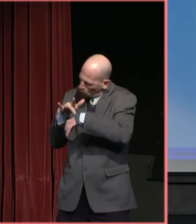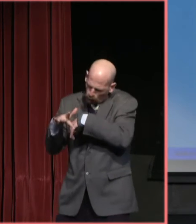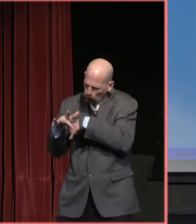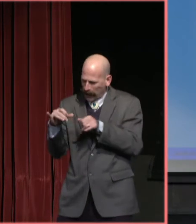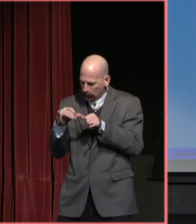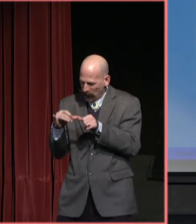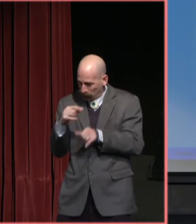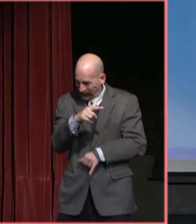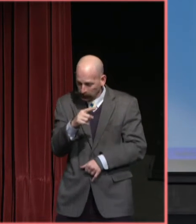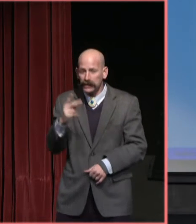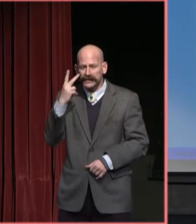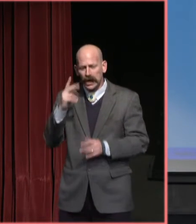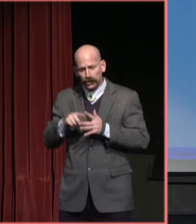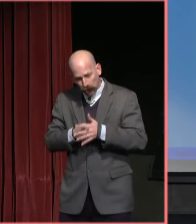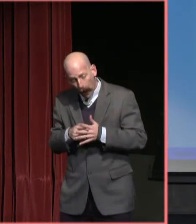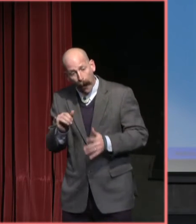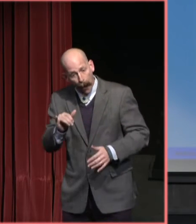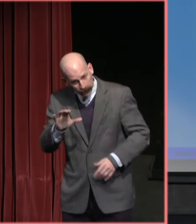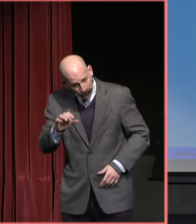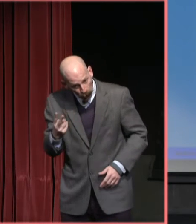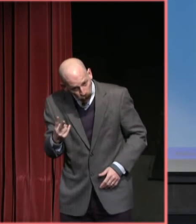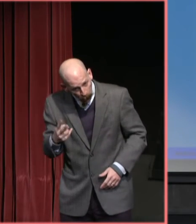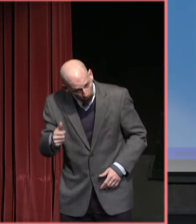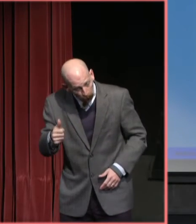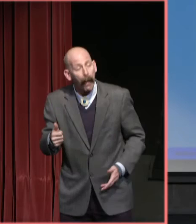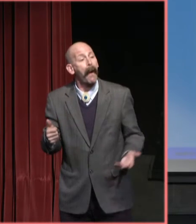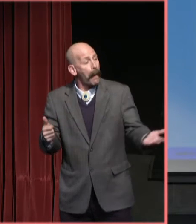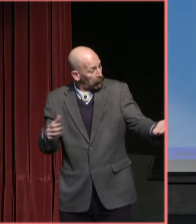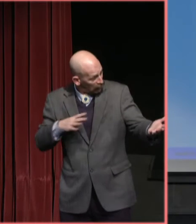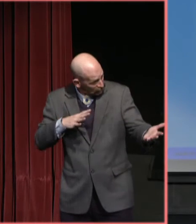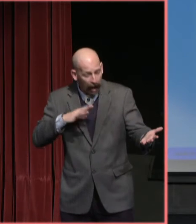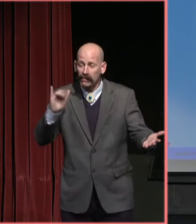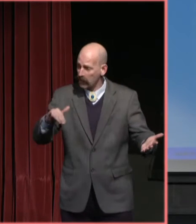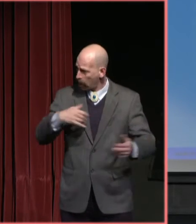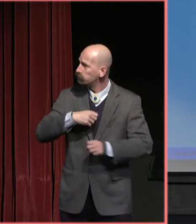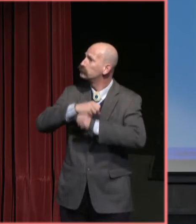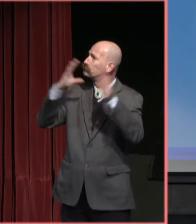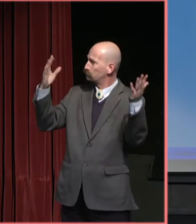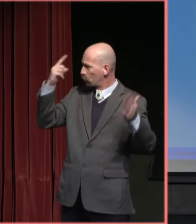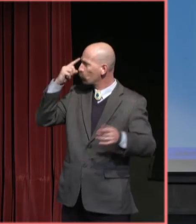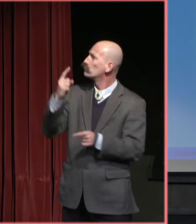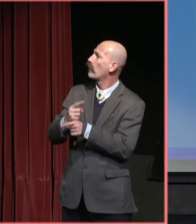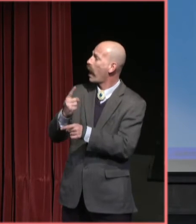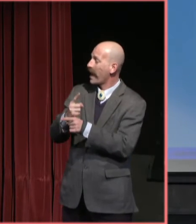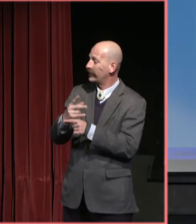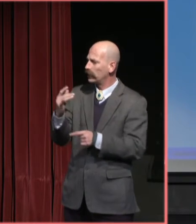and CO2 was going up and he was happy, that's what he expected. Then you see there's a gap here and that's